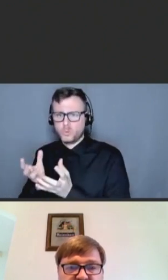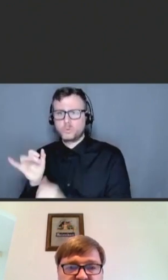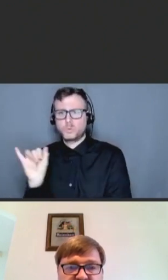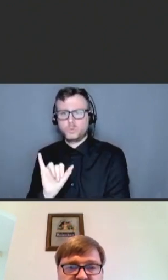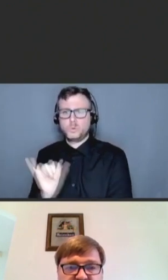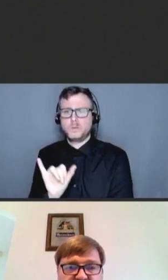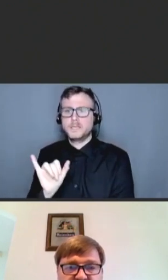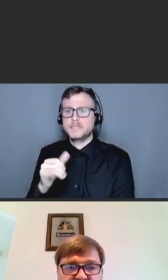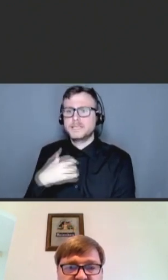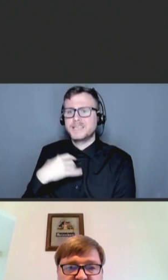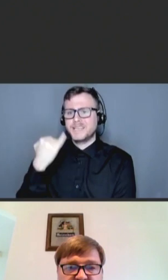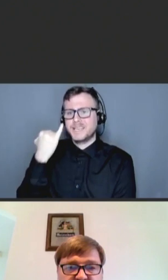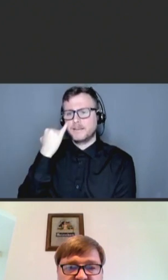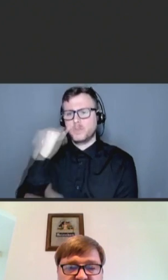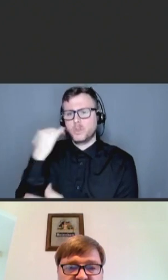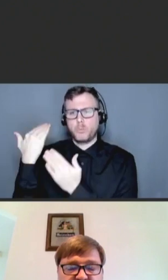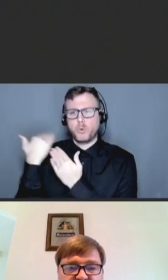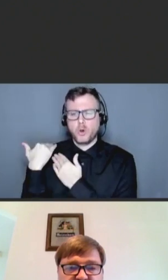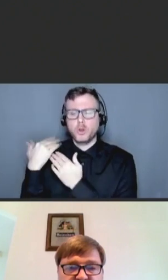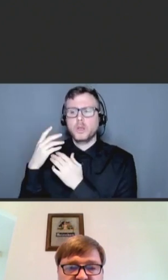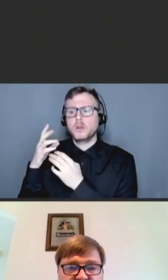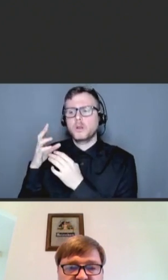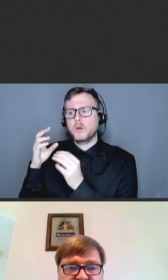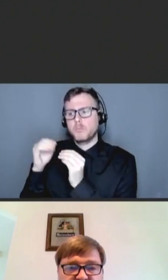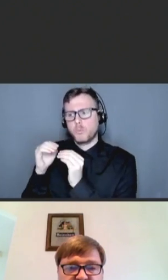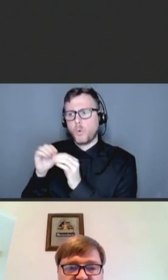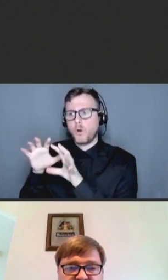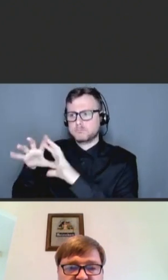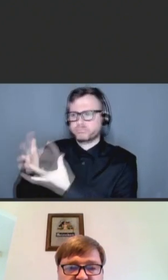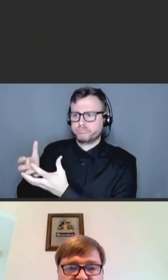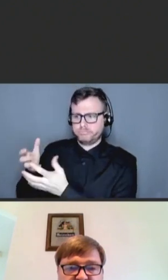the burden of diseases may be higher overseas, but certainly large burdens of diseases here,